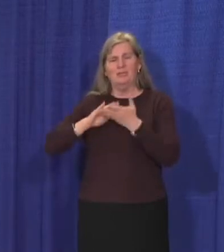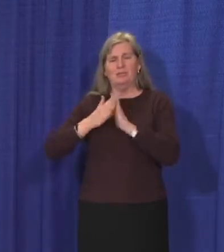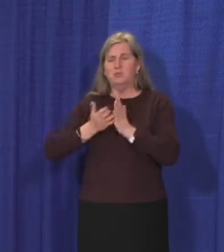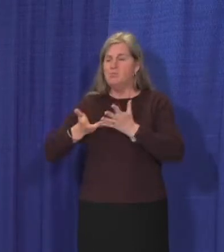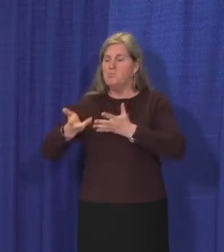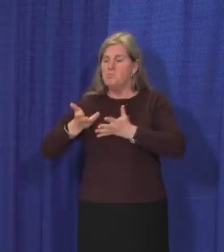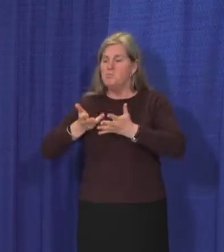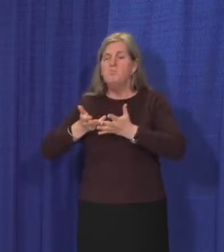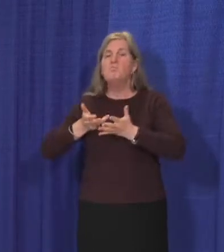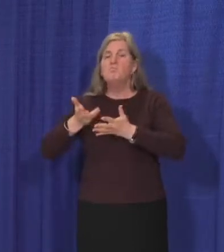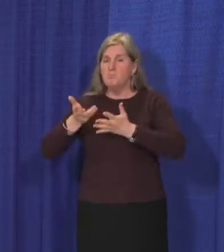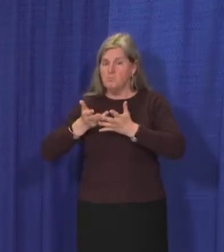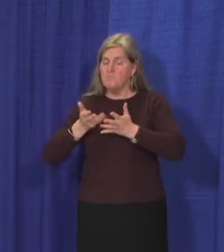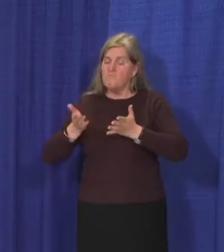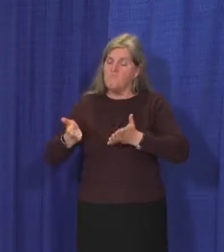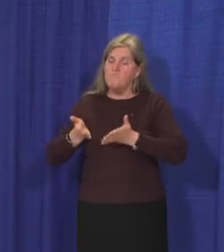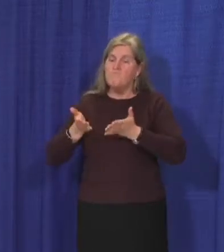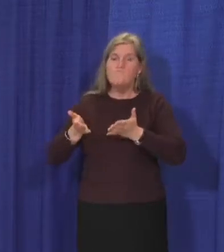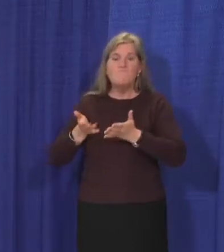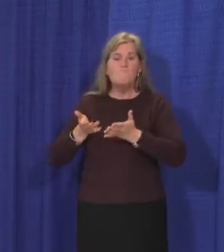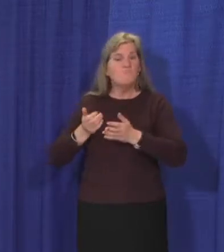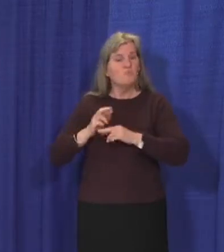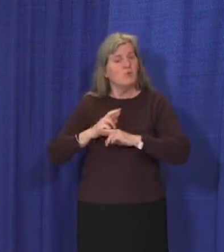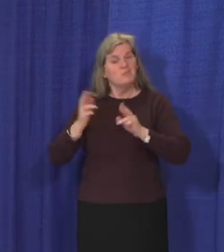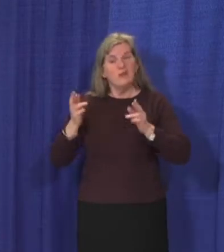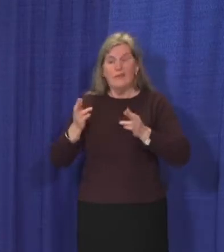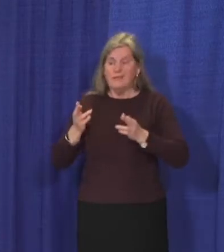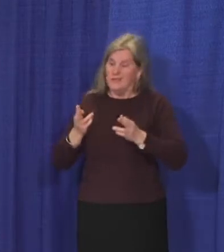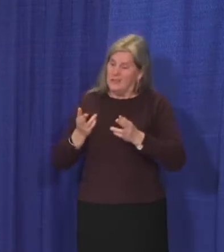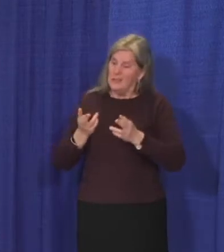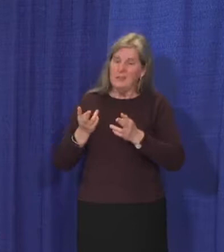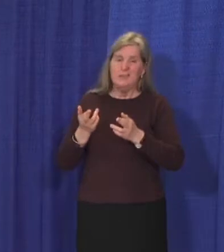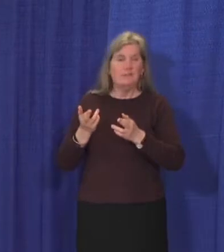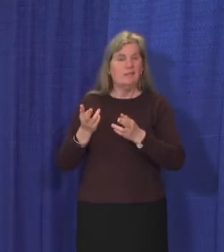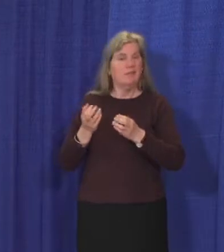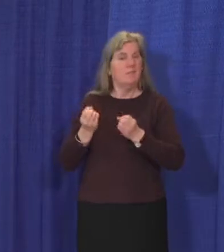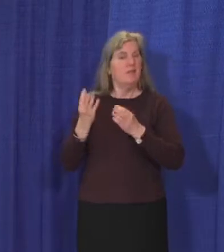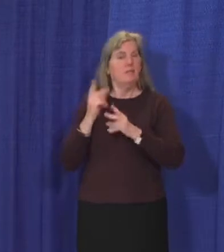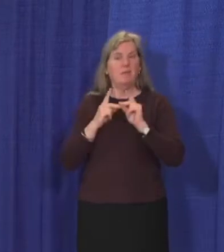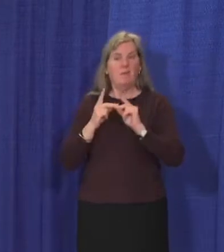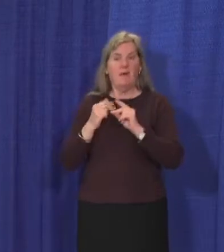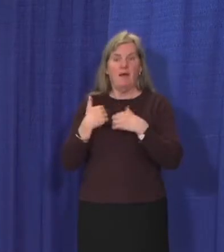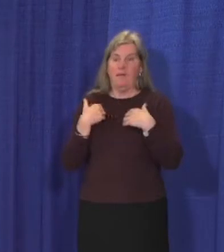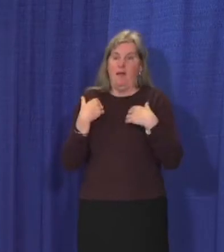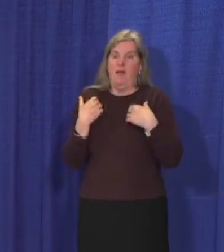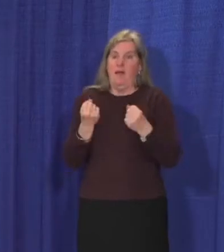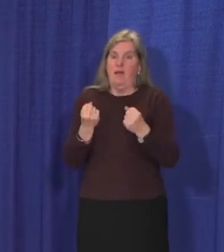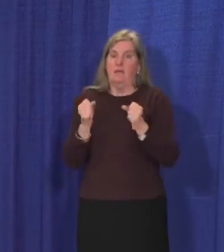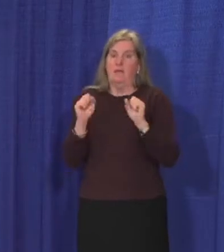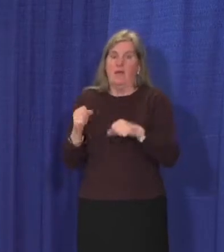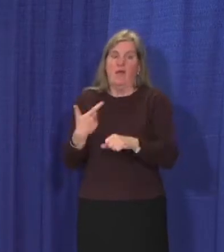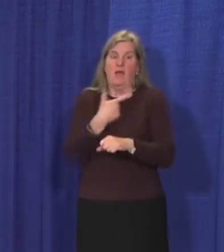we have as many as possible healthy folks that can take the